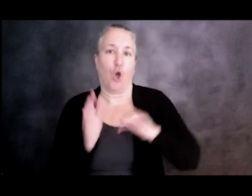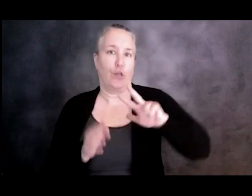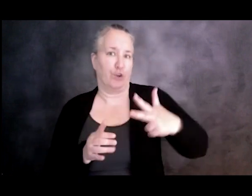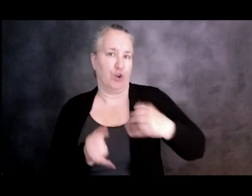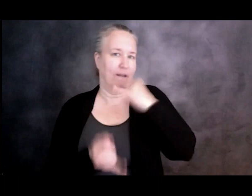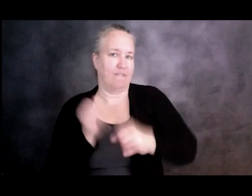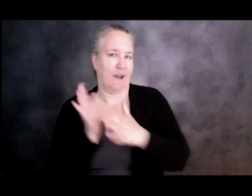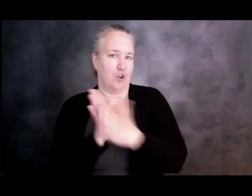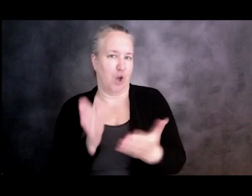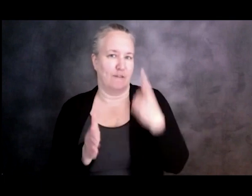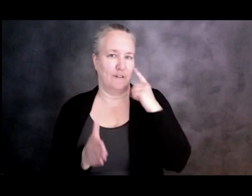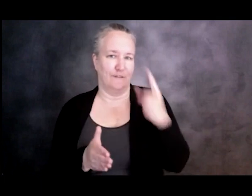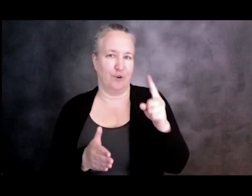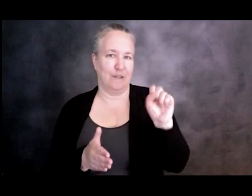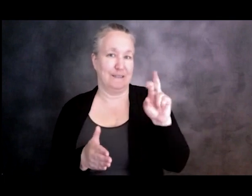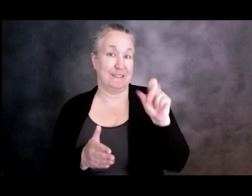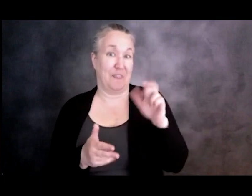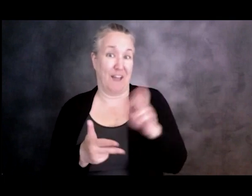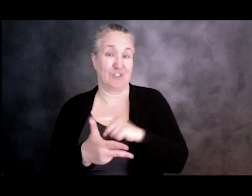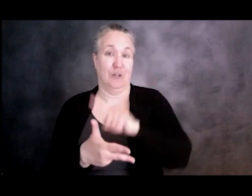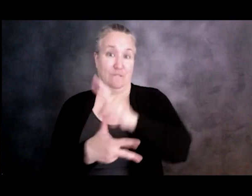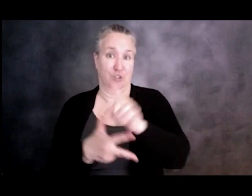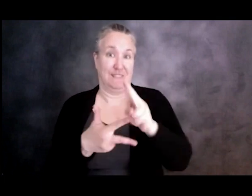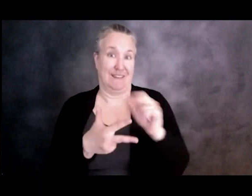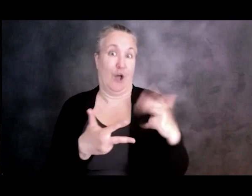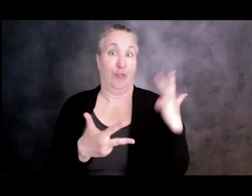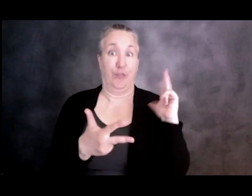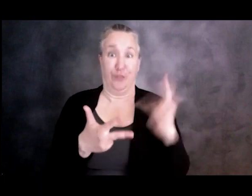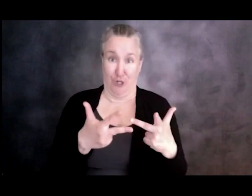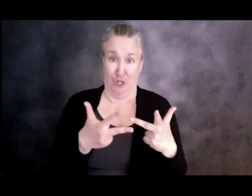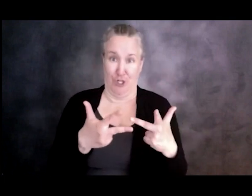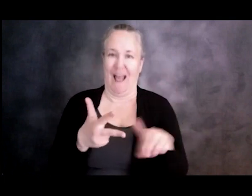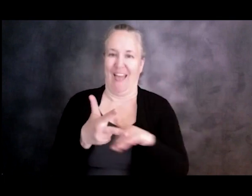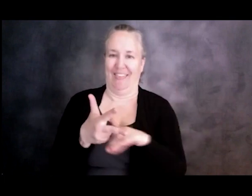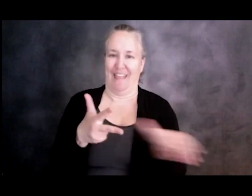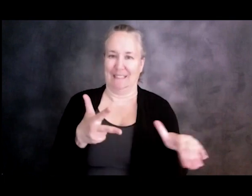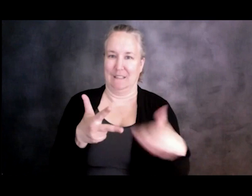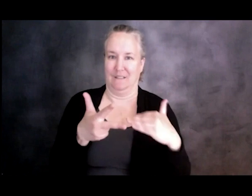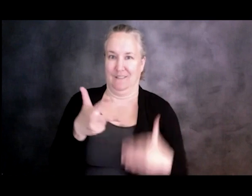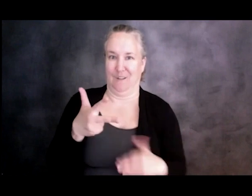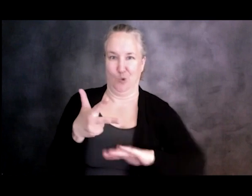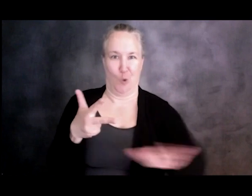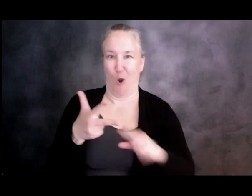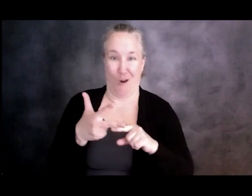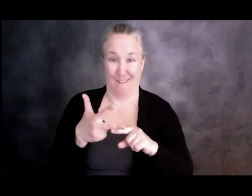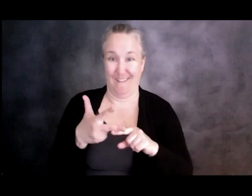of The Sympathizer trilogy. There will be no more than three novels. And let me say, it's really hard for me to say that,